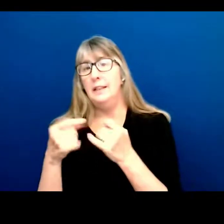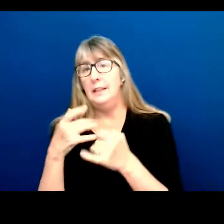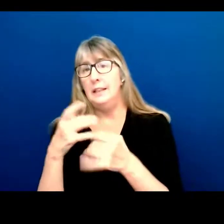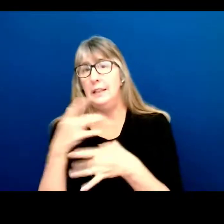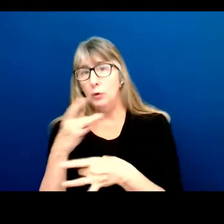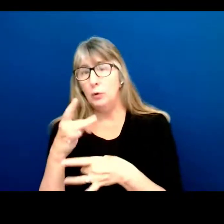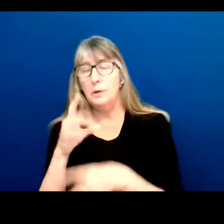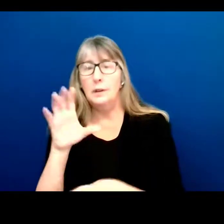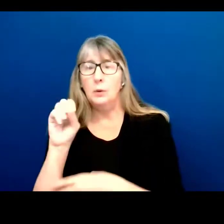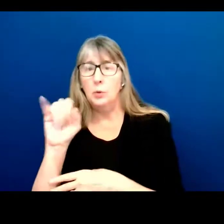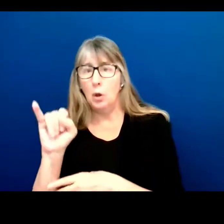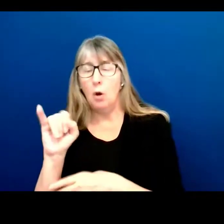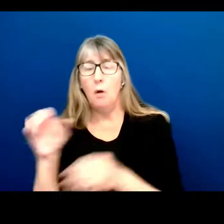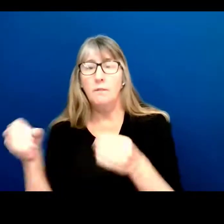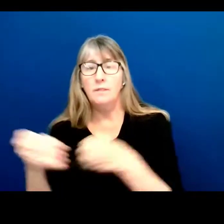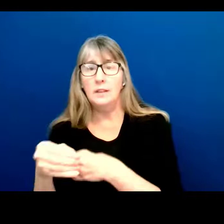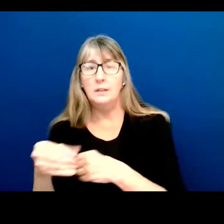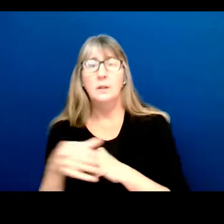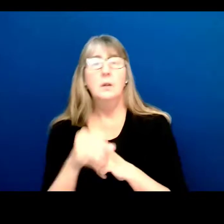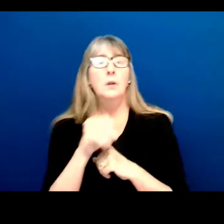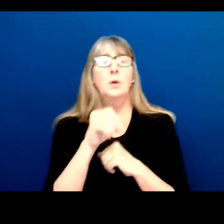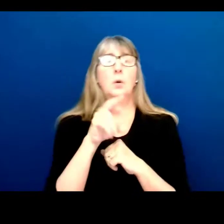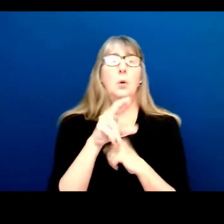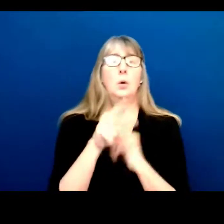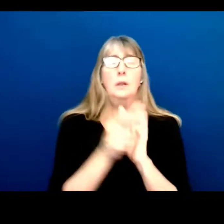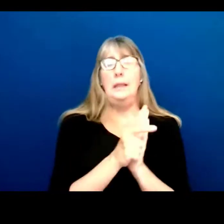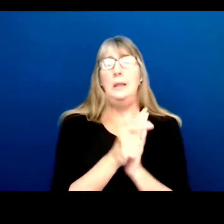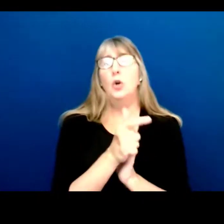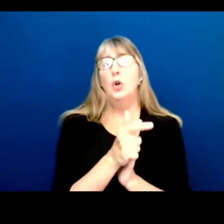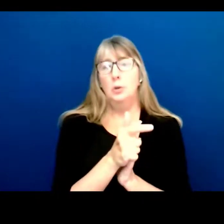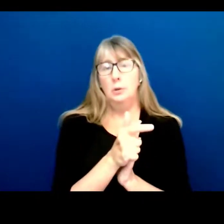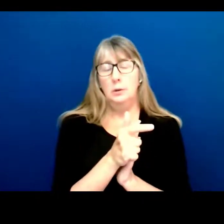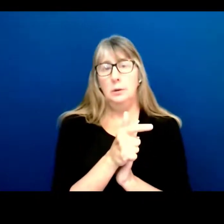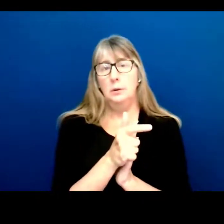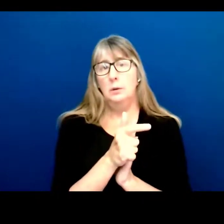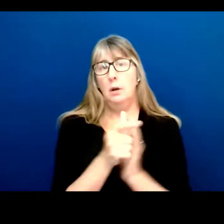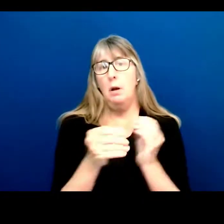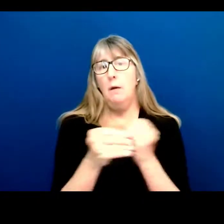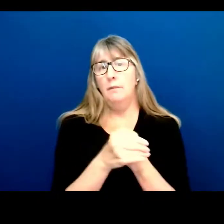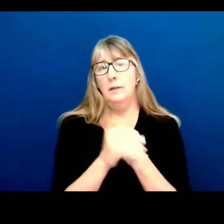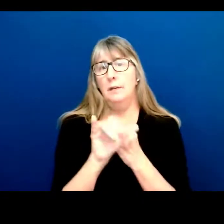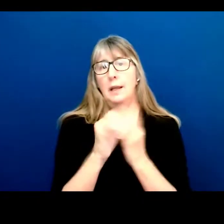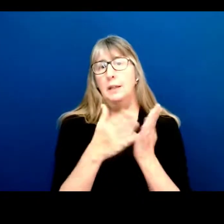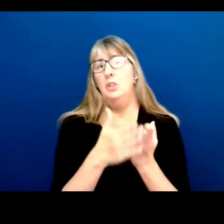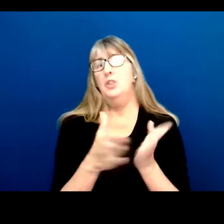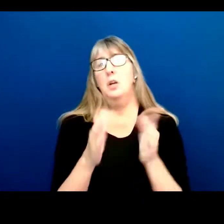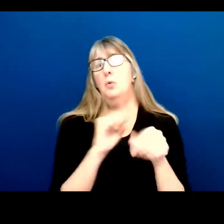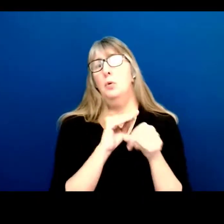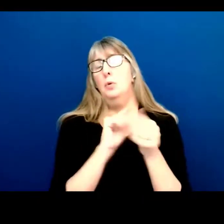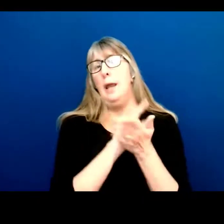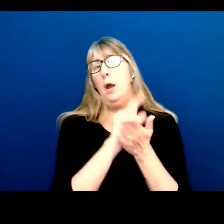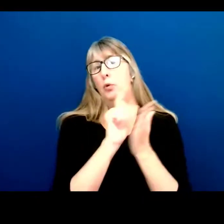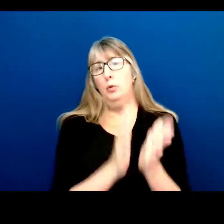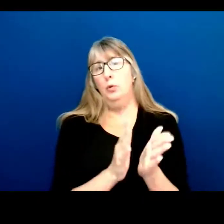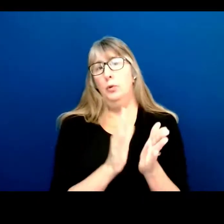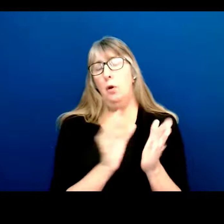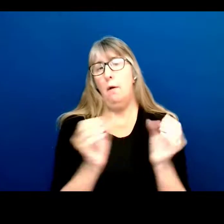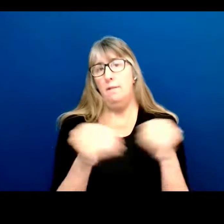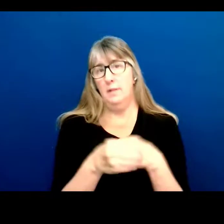or the legal office, like a general counsels office. So, you would just have to work